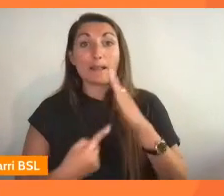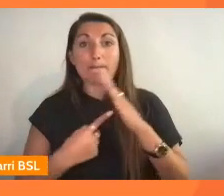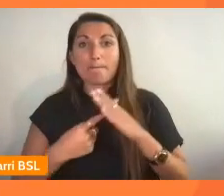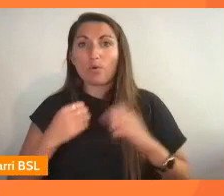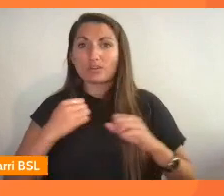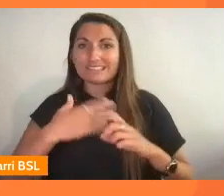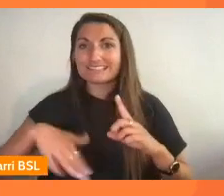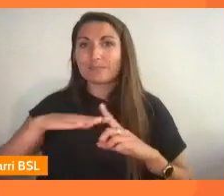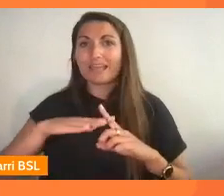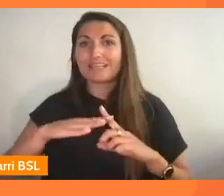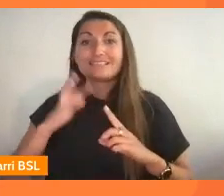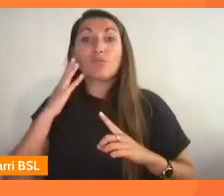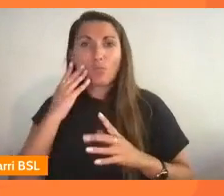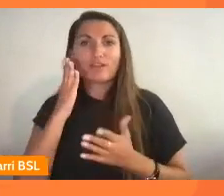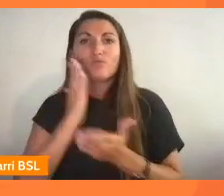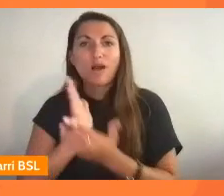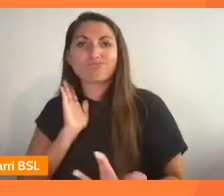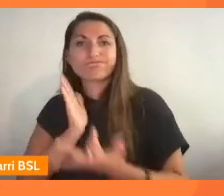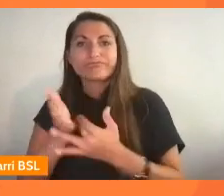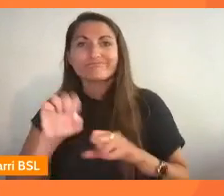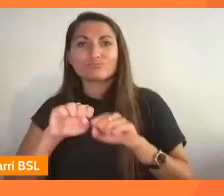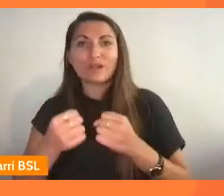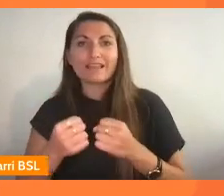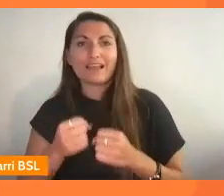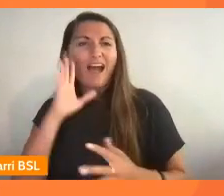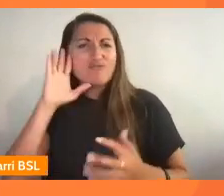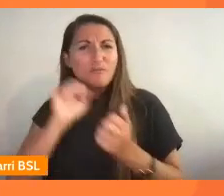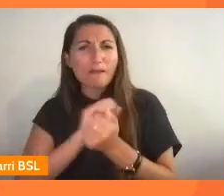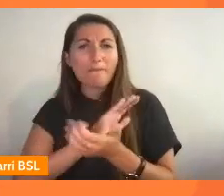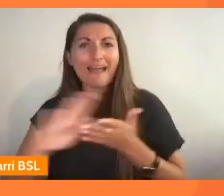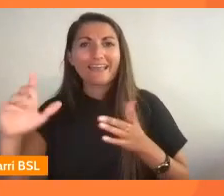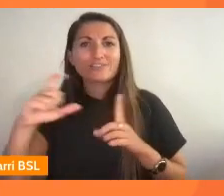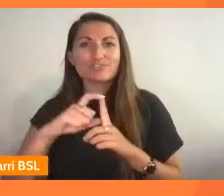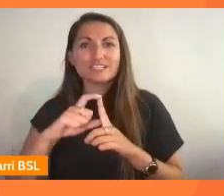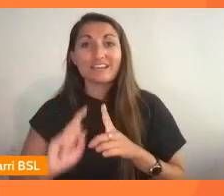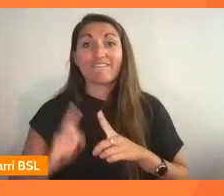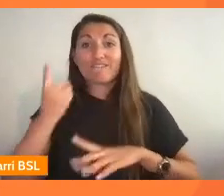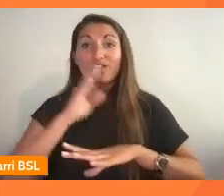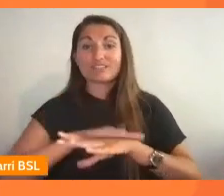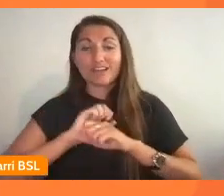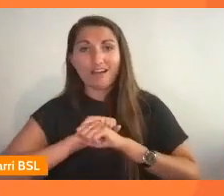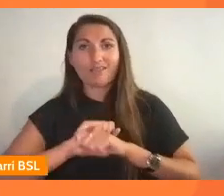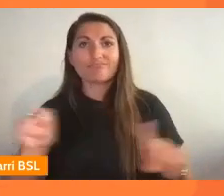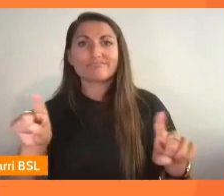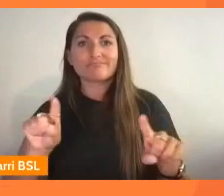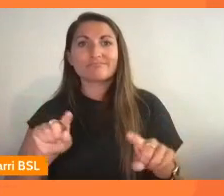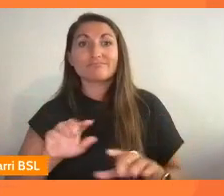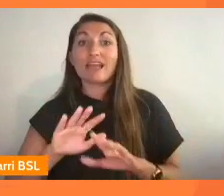And I can remember when a lot of HD when it first came along or 3D,